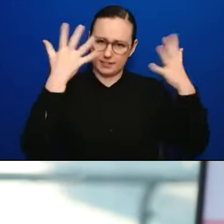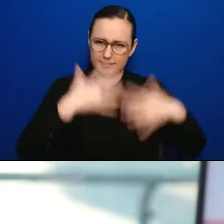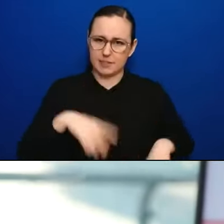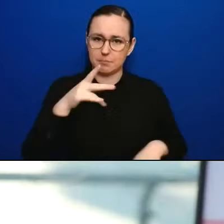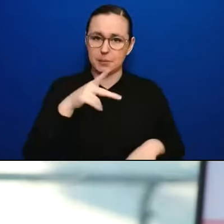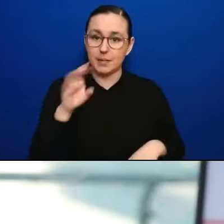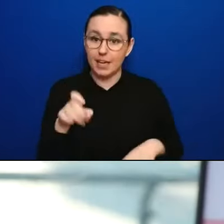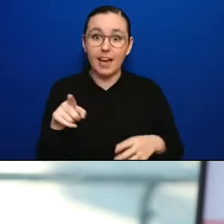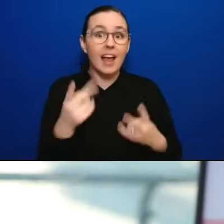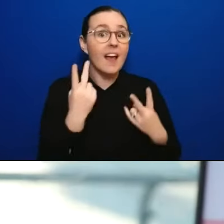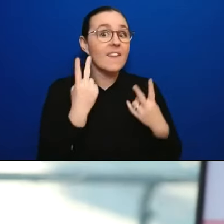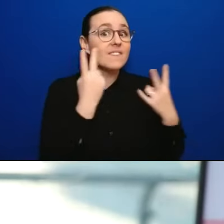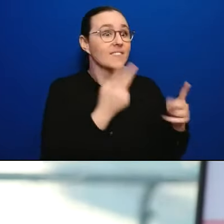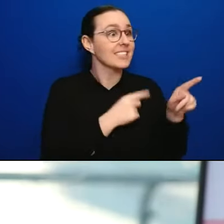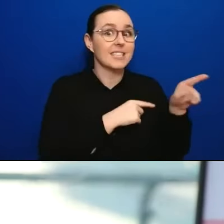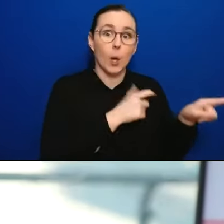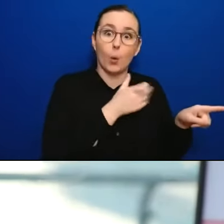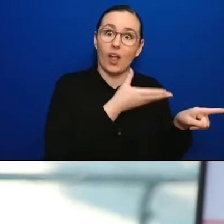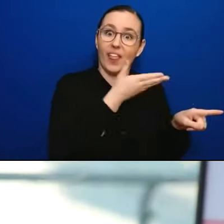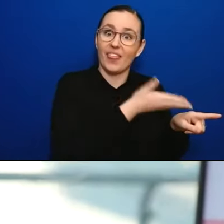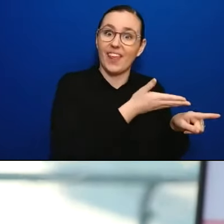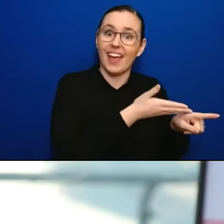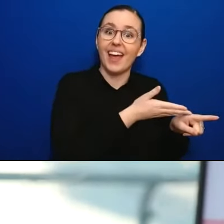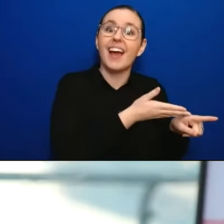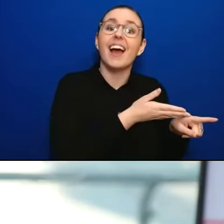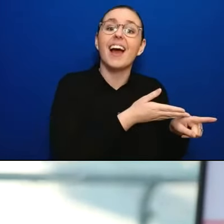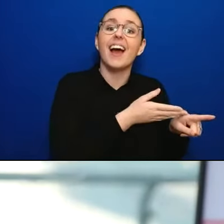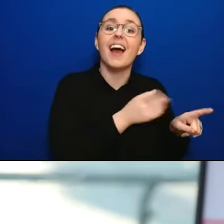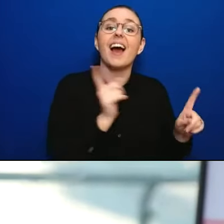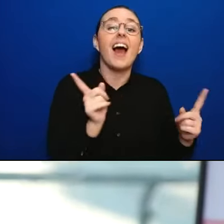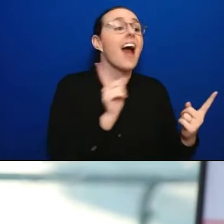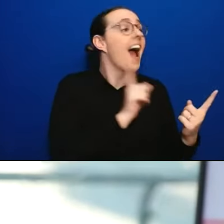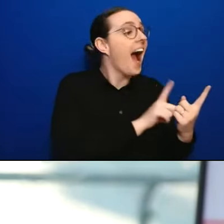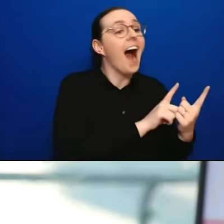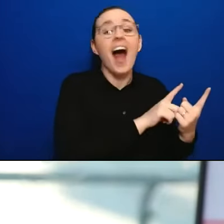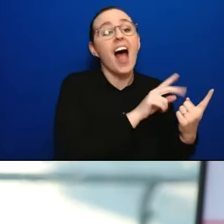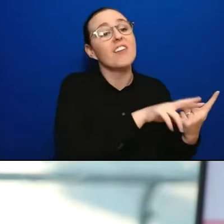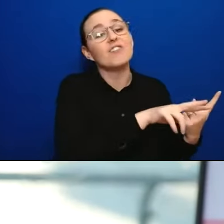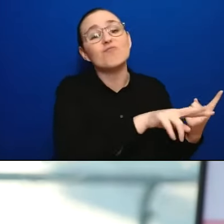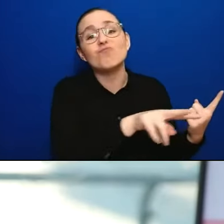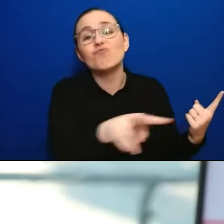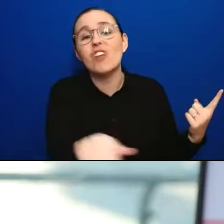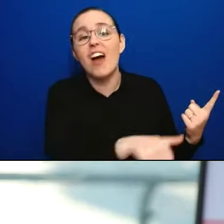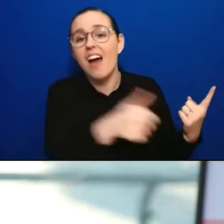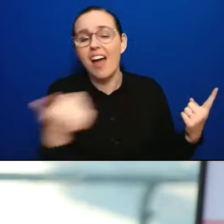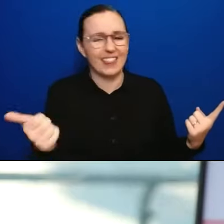for healthcare workers and when visit visiters are in wearing PE